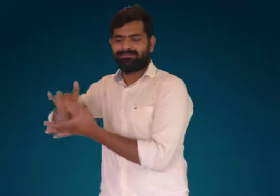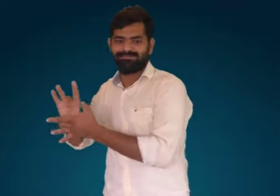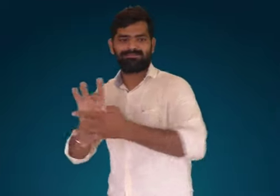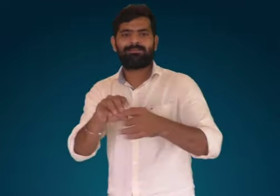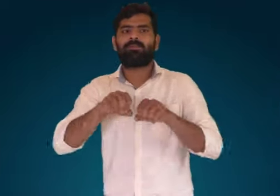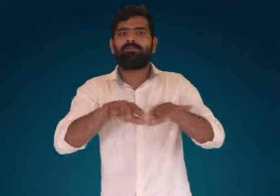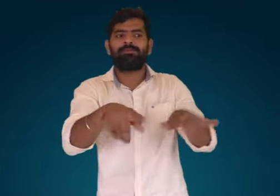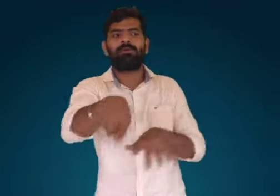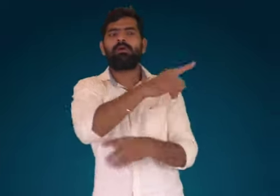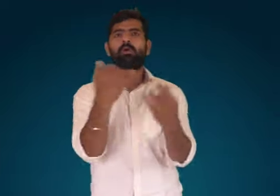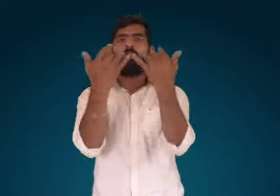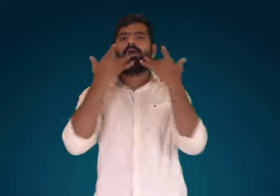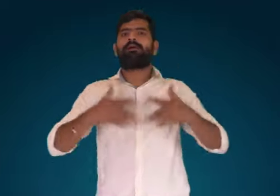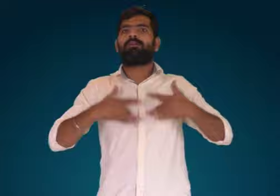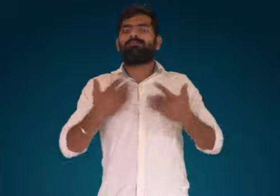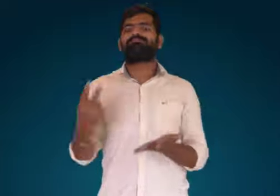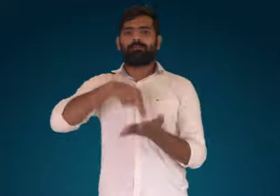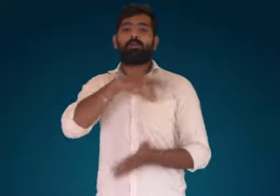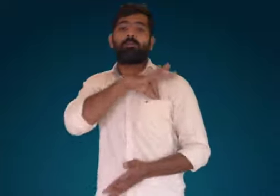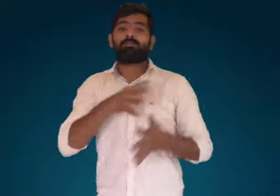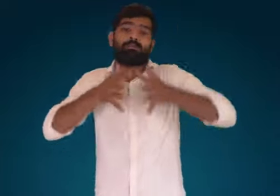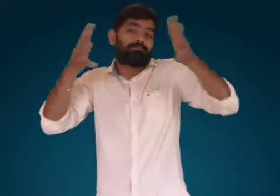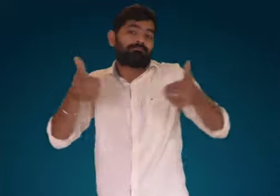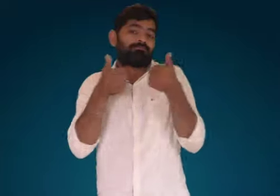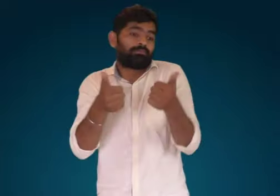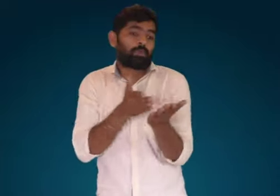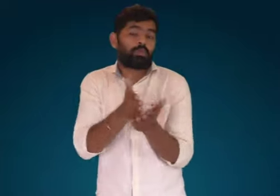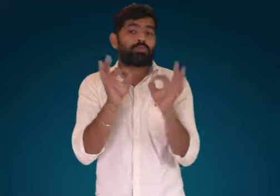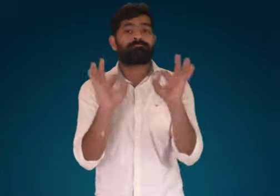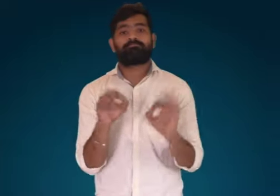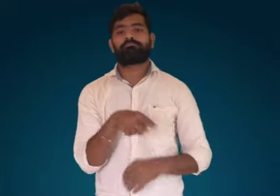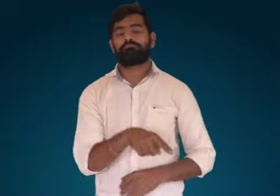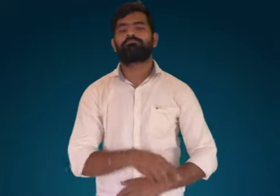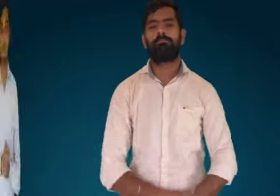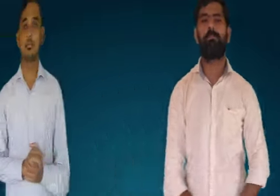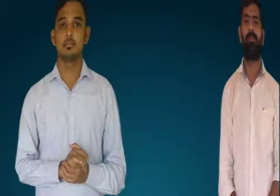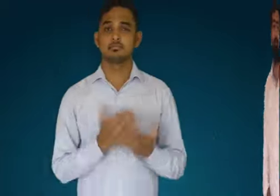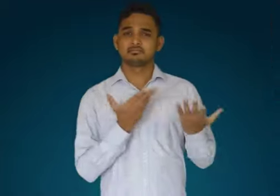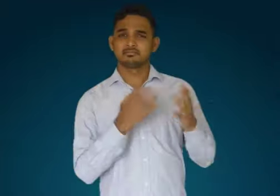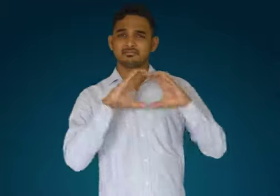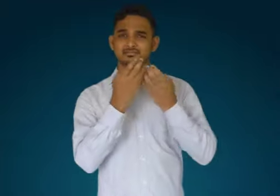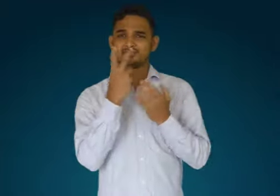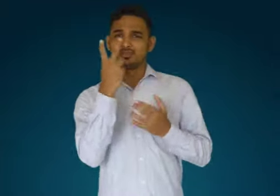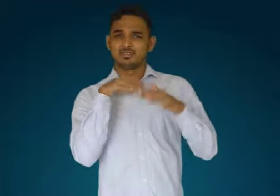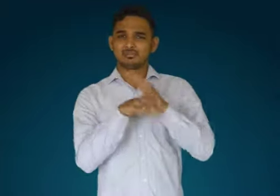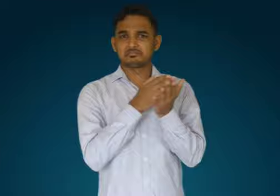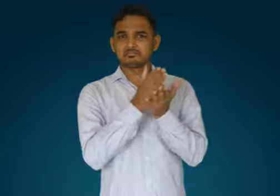the confidence to stand and sign a story in front of the classroom comes from building conceptual clarity through